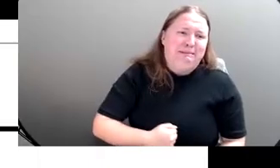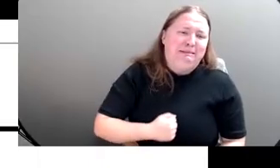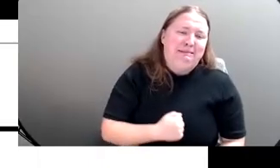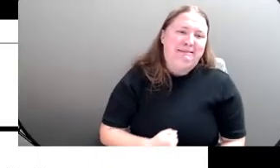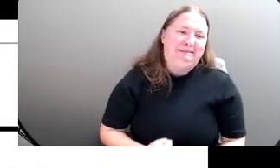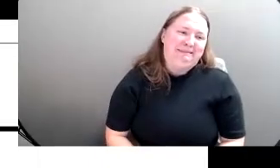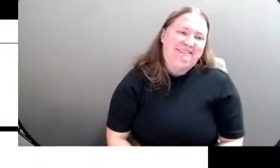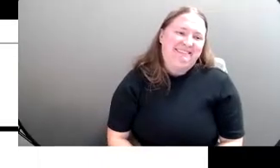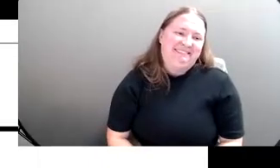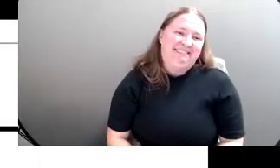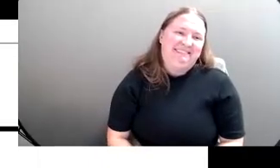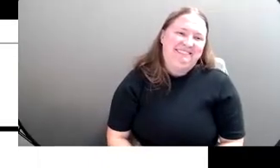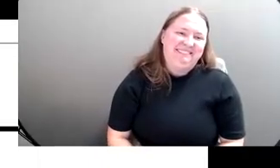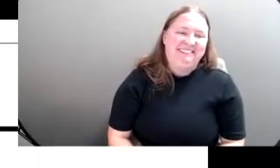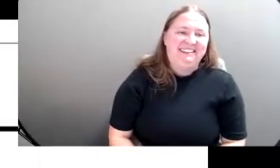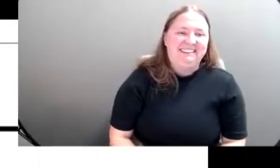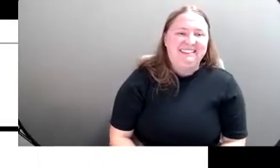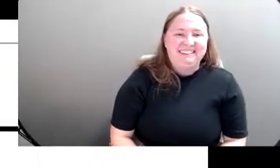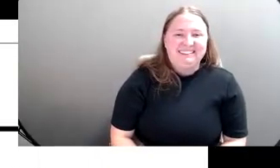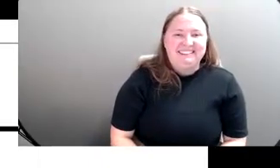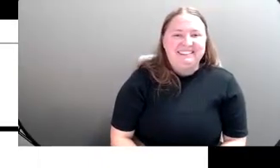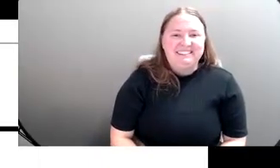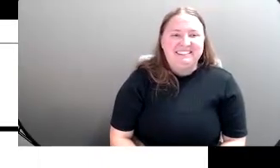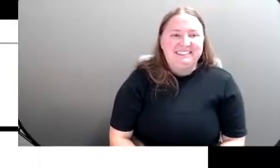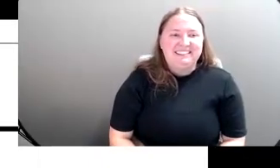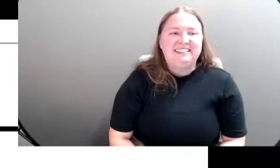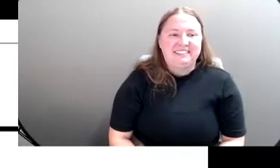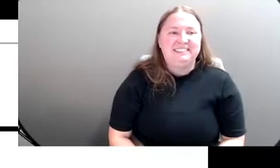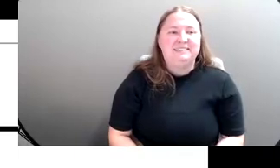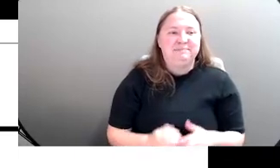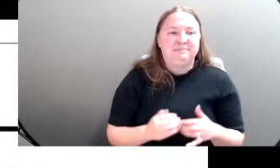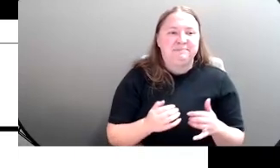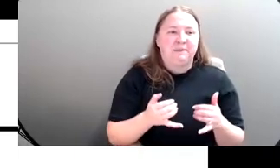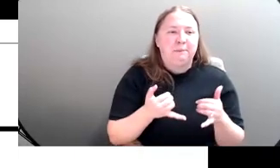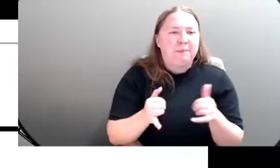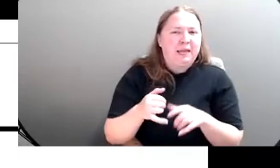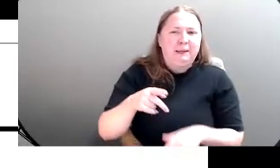And then it just went out of my head. So. Yeah, PlayPosit or the equivalent. Yeah.